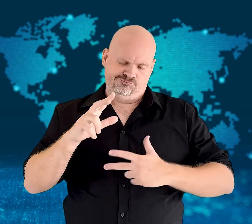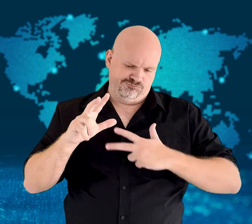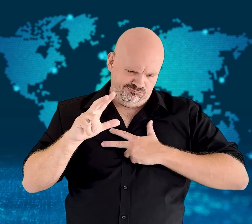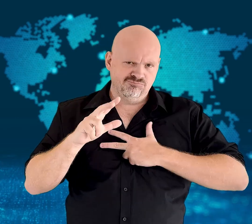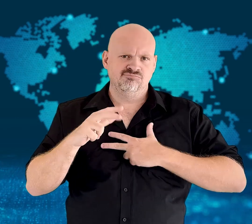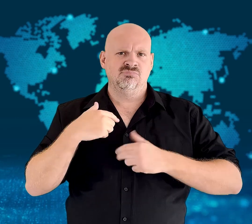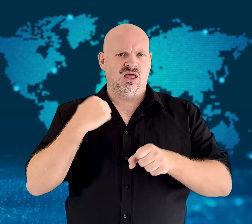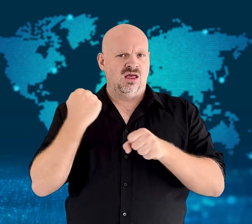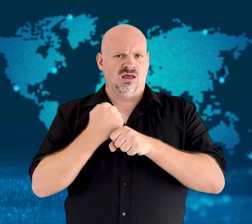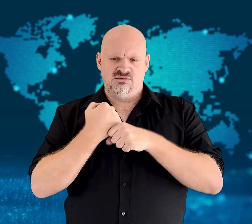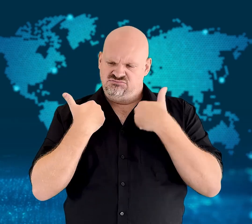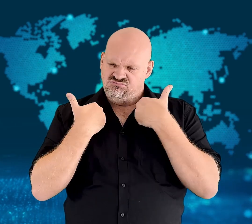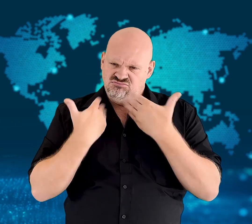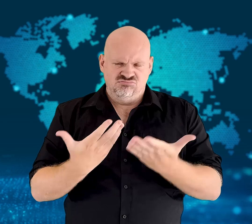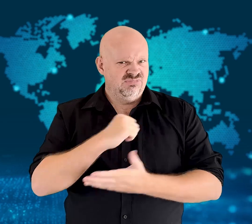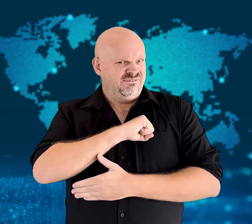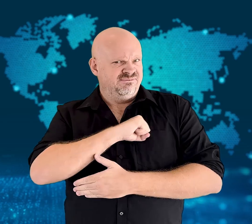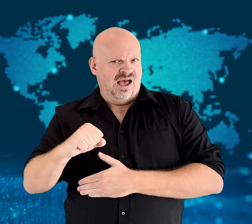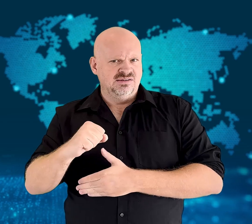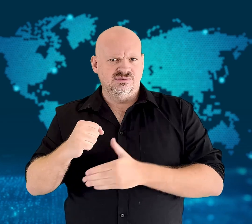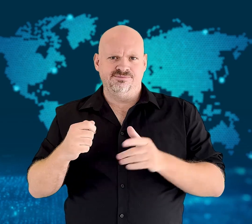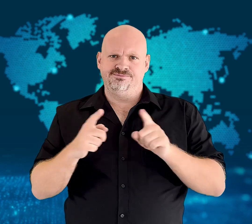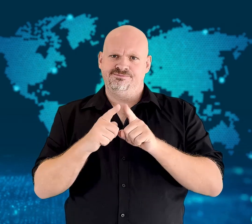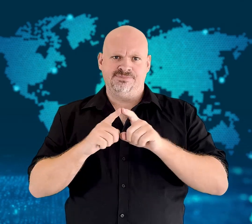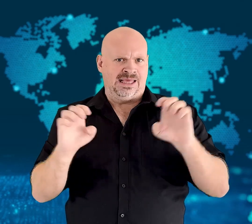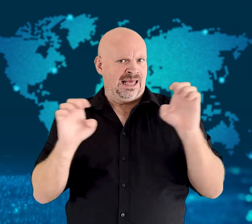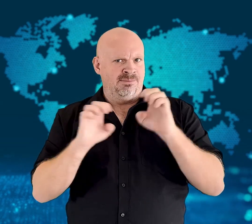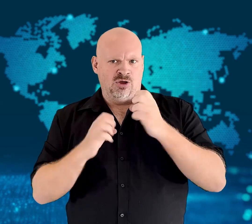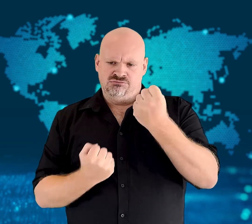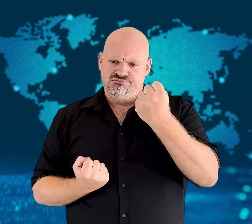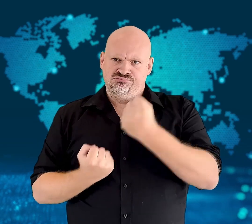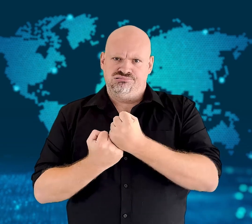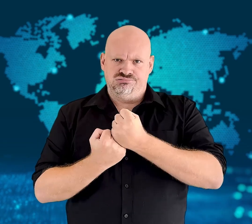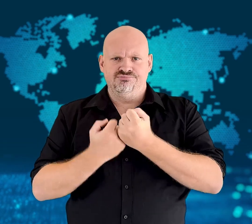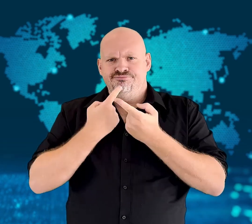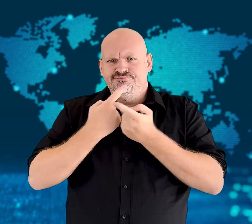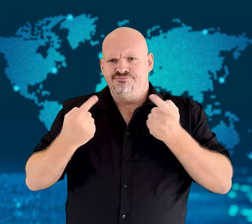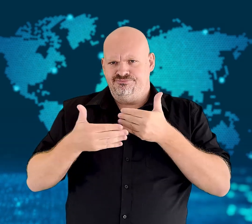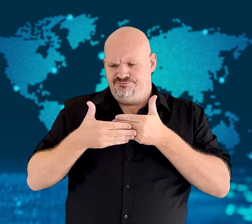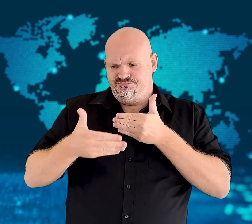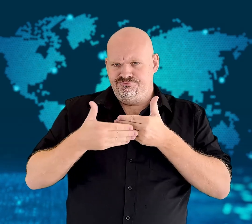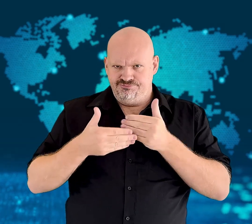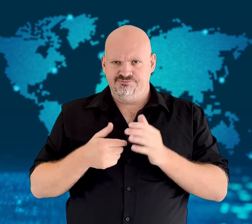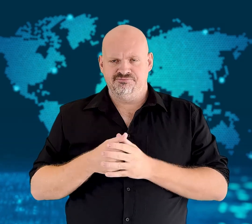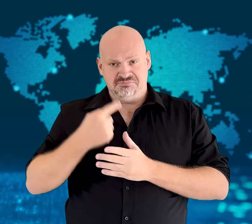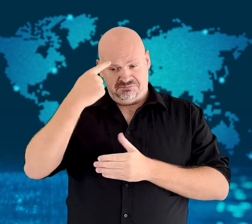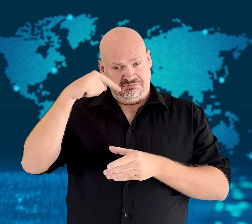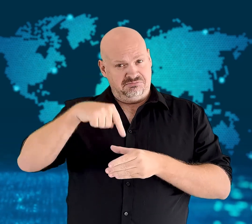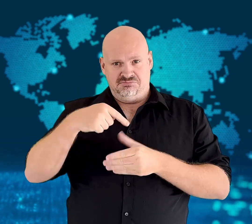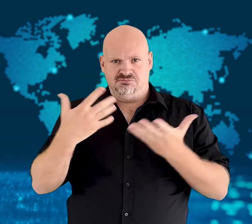has promised that a package containing emergency measures will be revealed soon